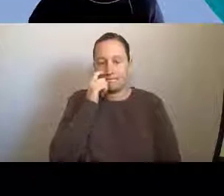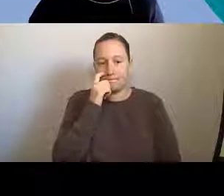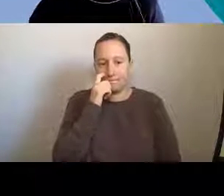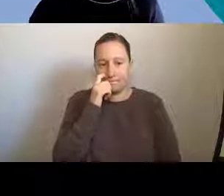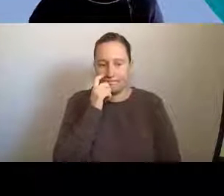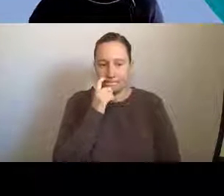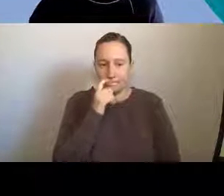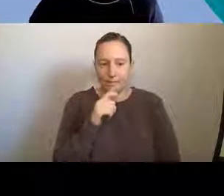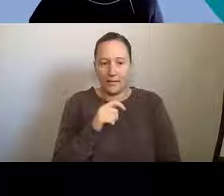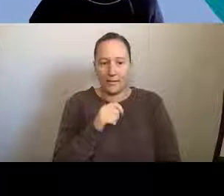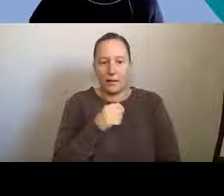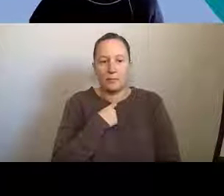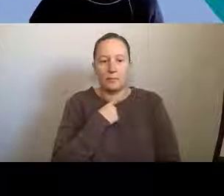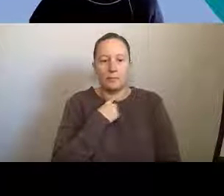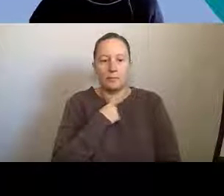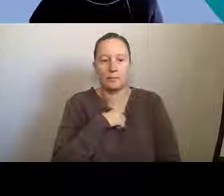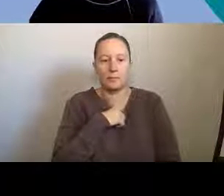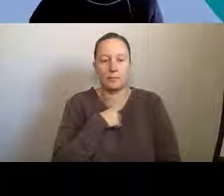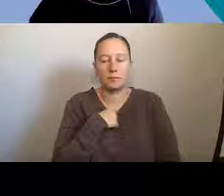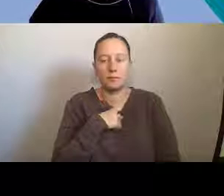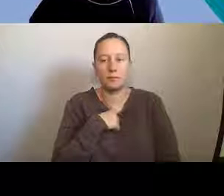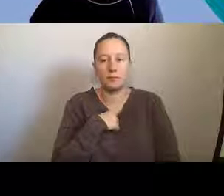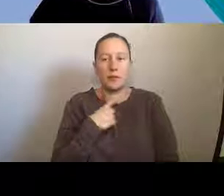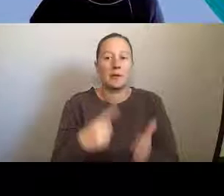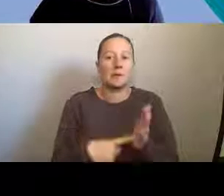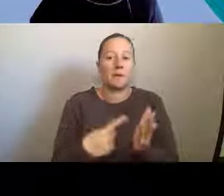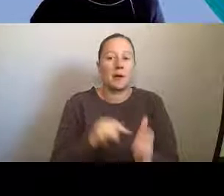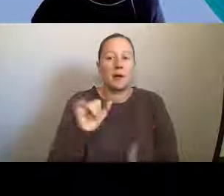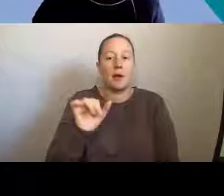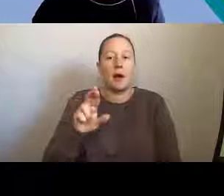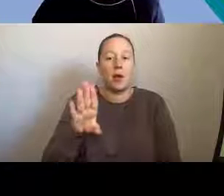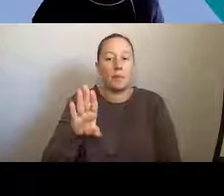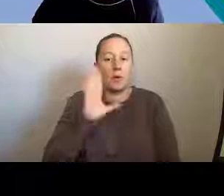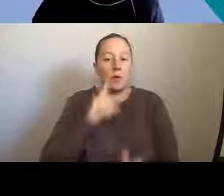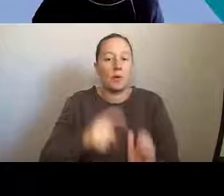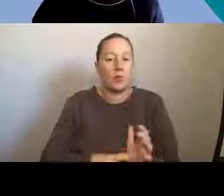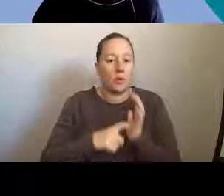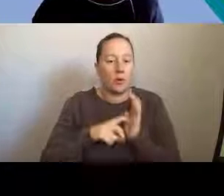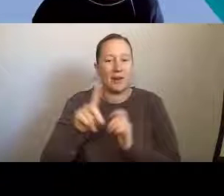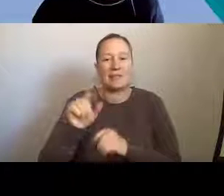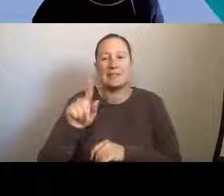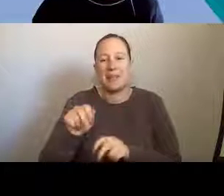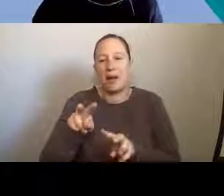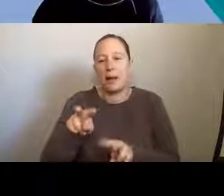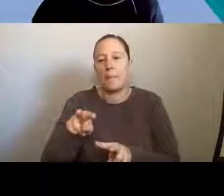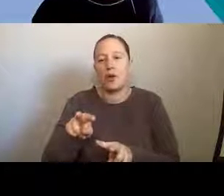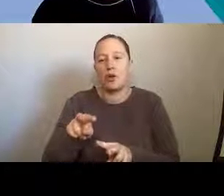in some cases the IRB may also require additional data monitoring to ensure the safety of subjects,